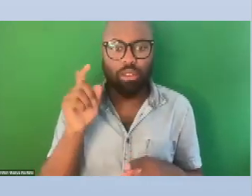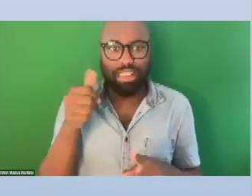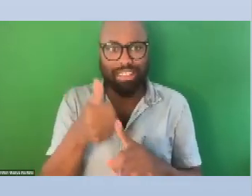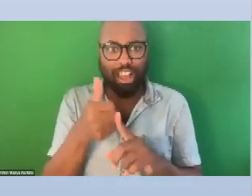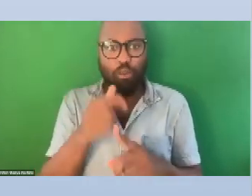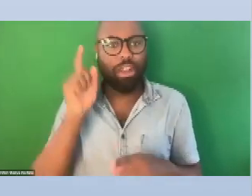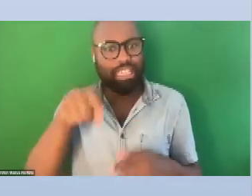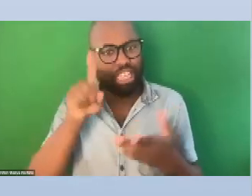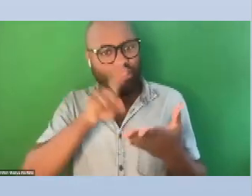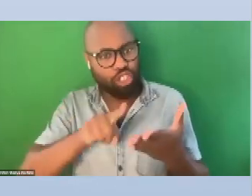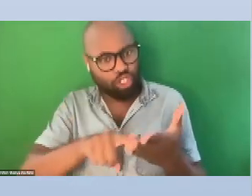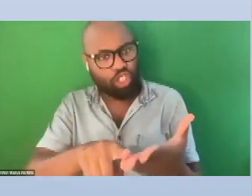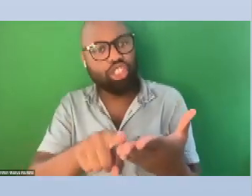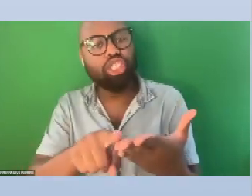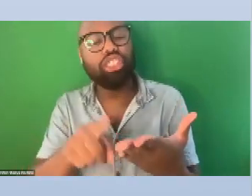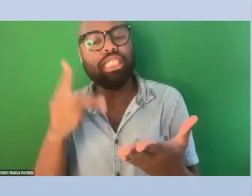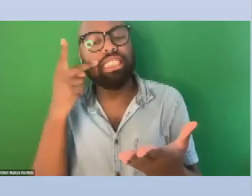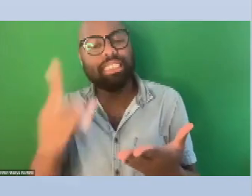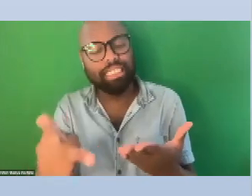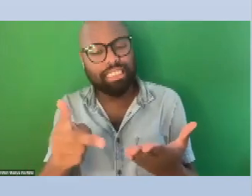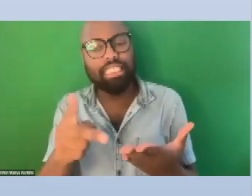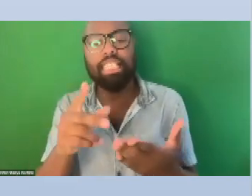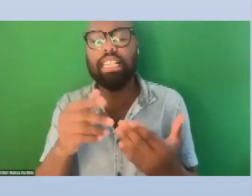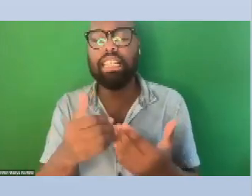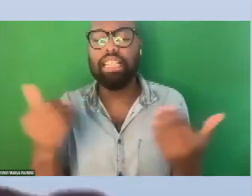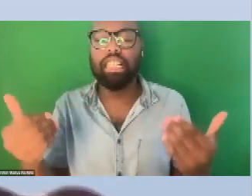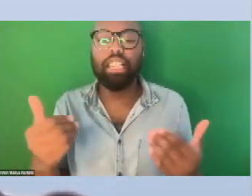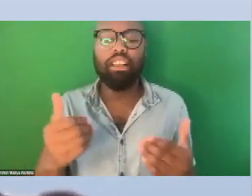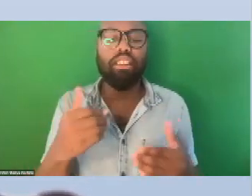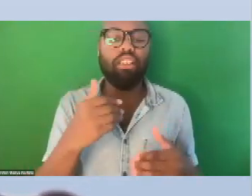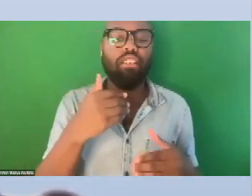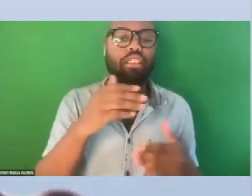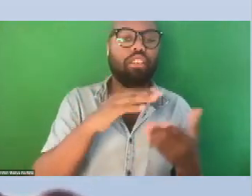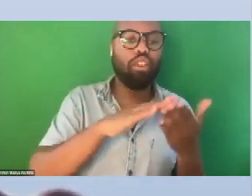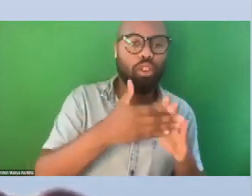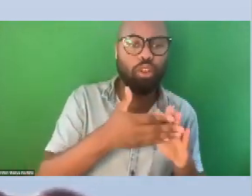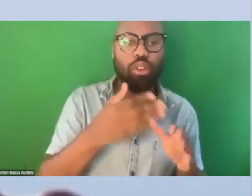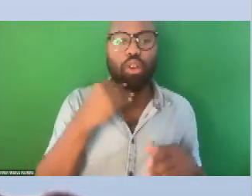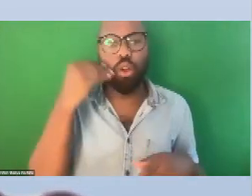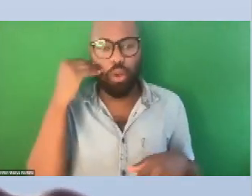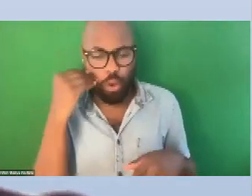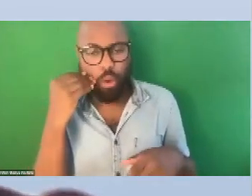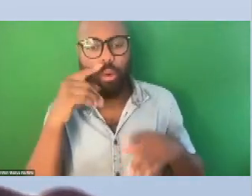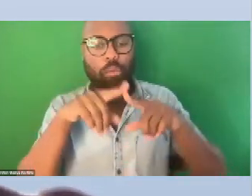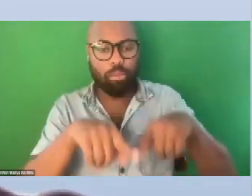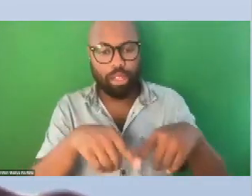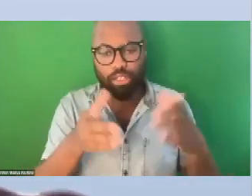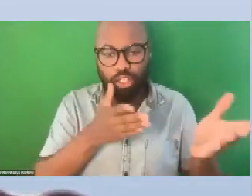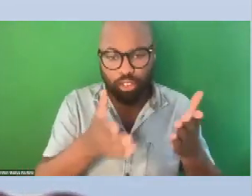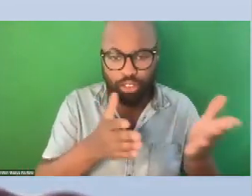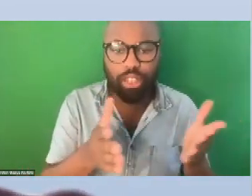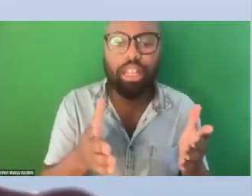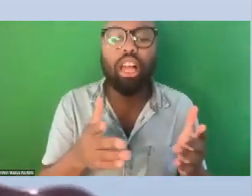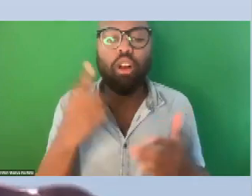a distinctions between home and community based service users. And those distinctions can be from race and ethnicity